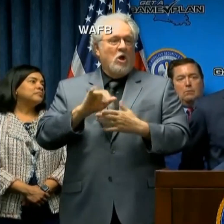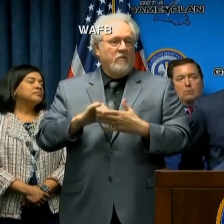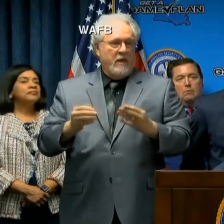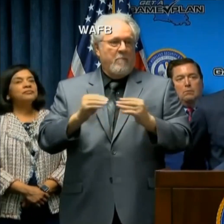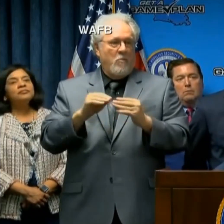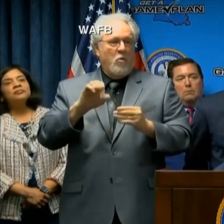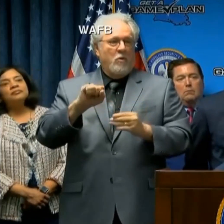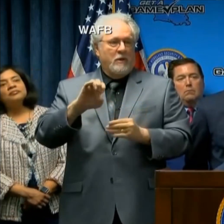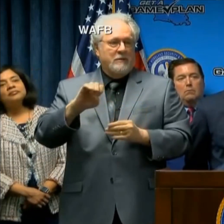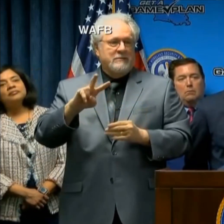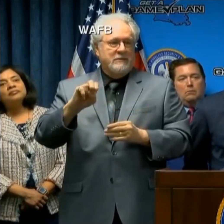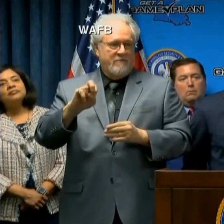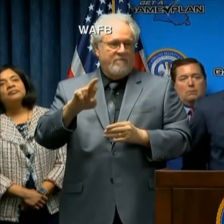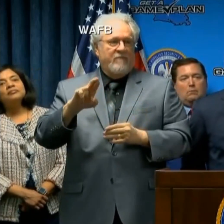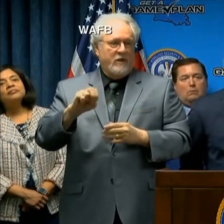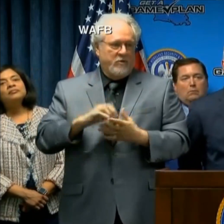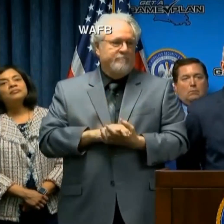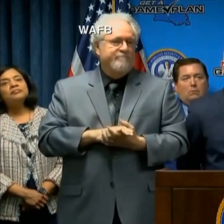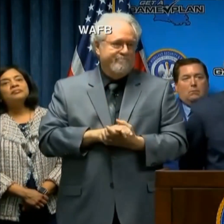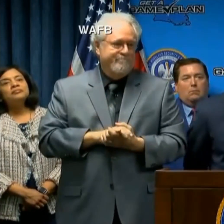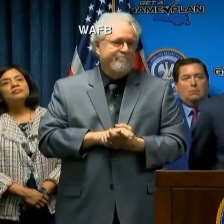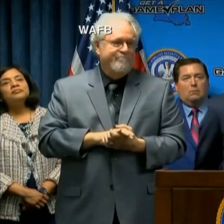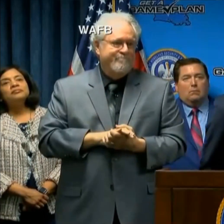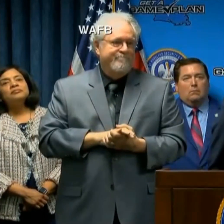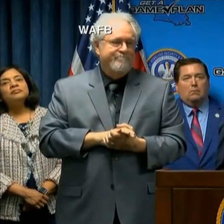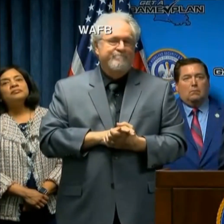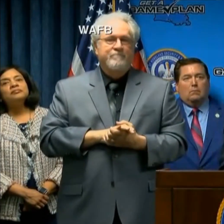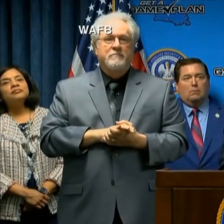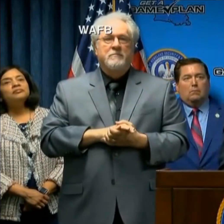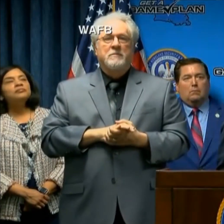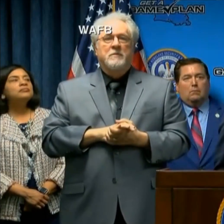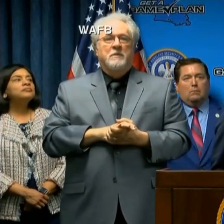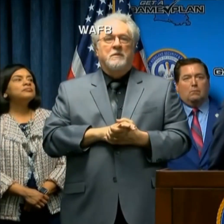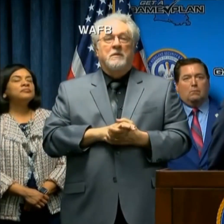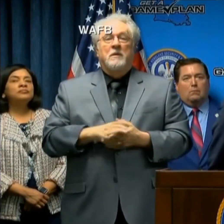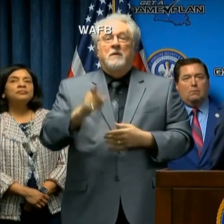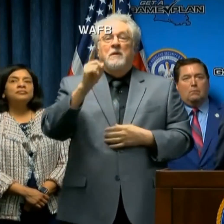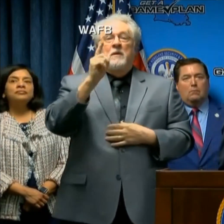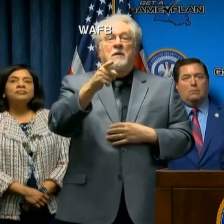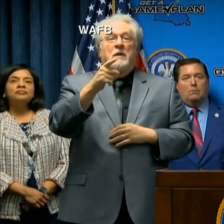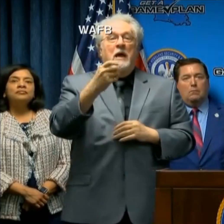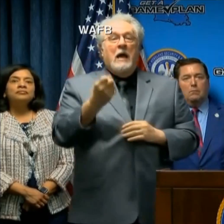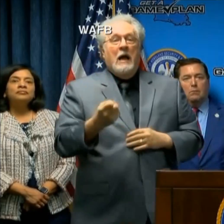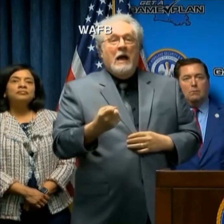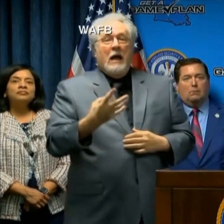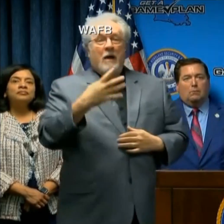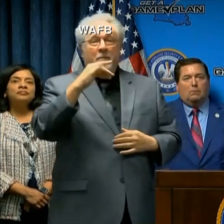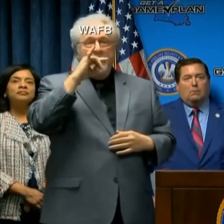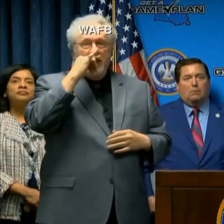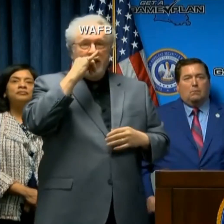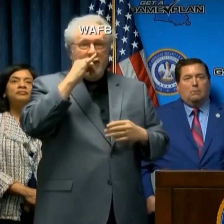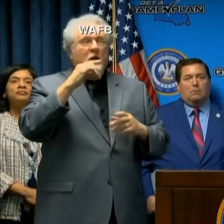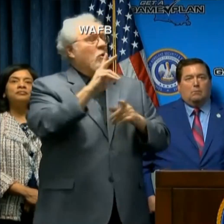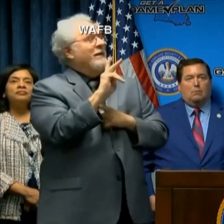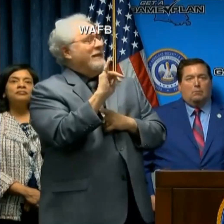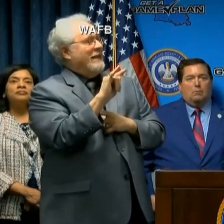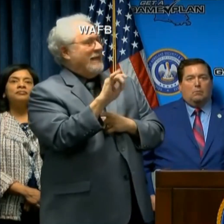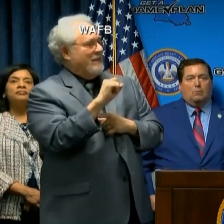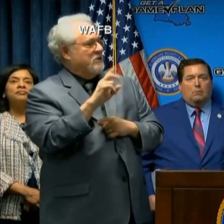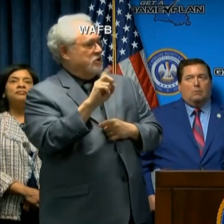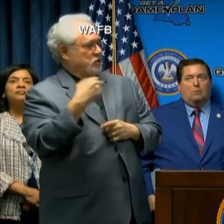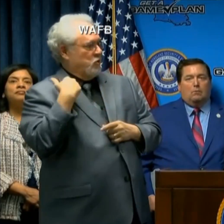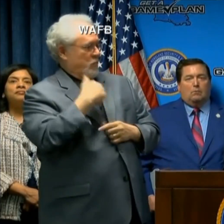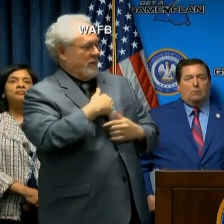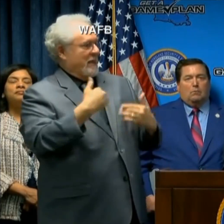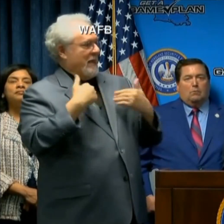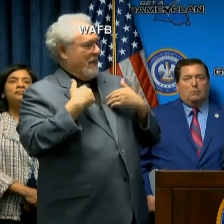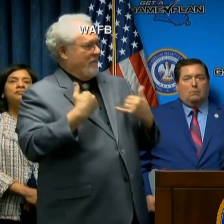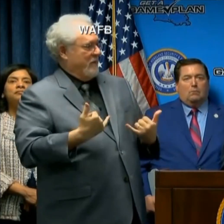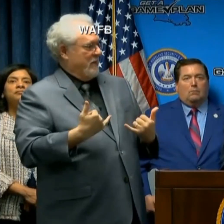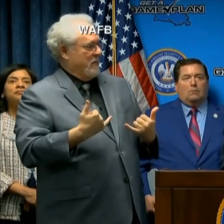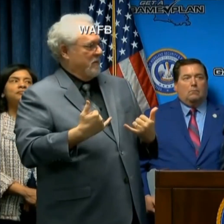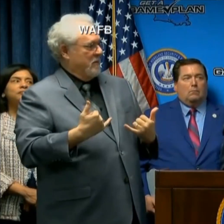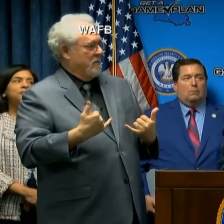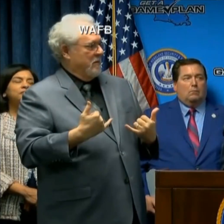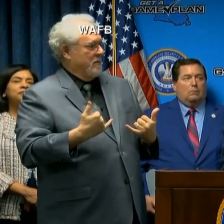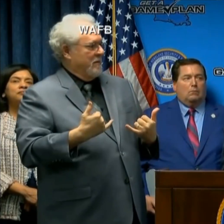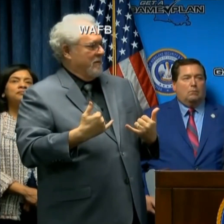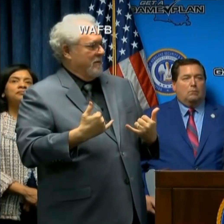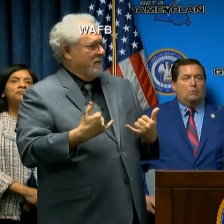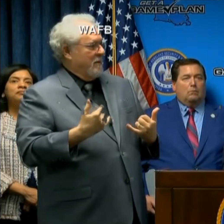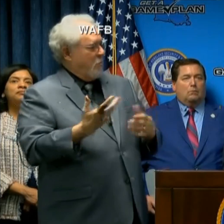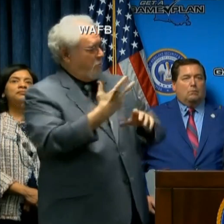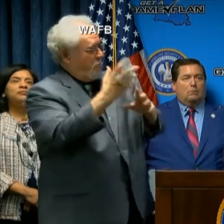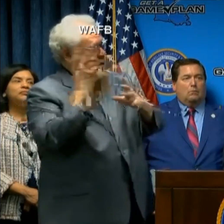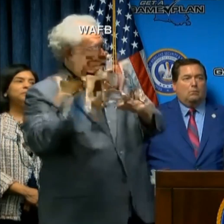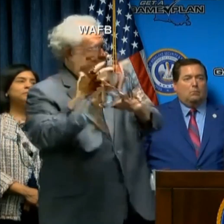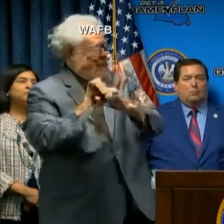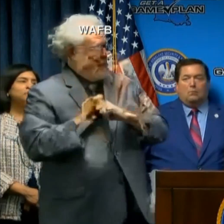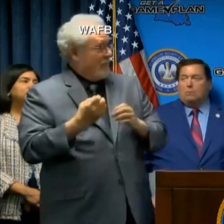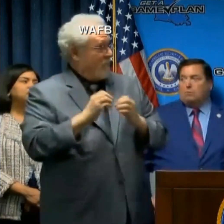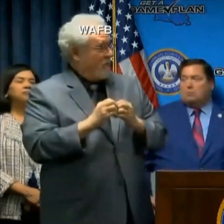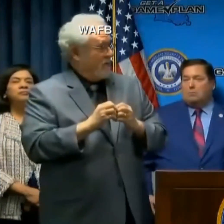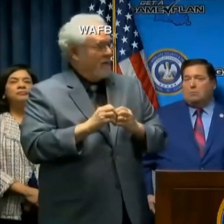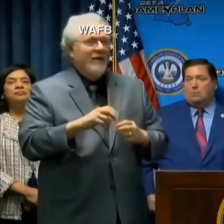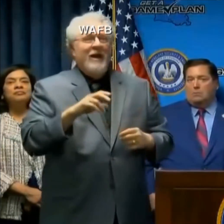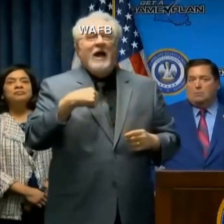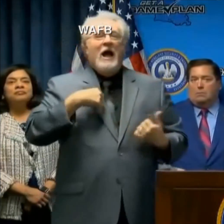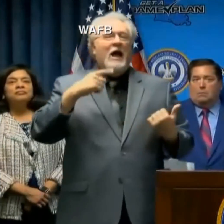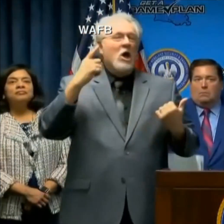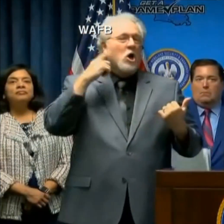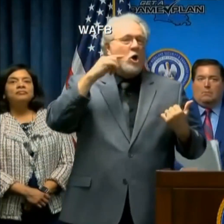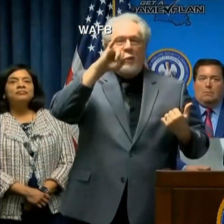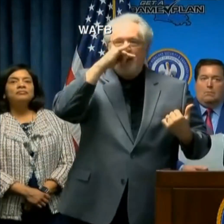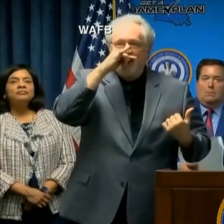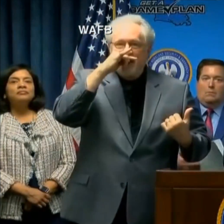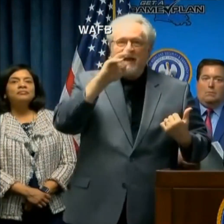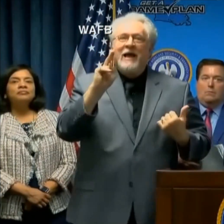illness yes sir kids do we test and did you say kids are kids kids kids